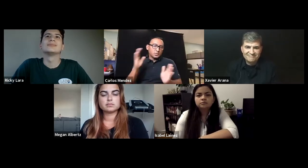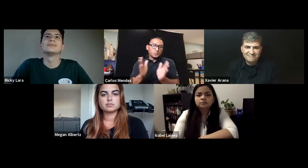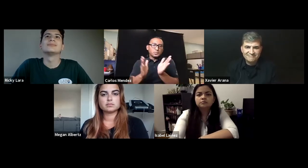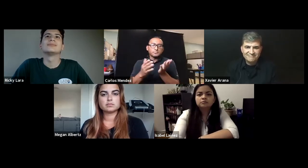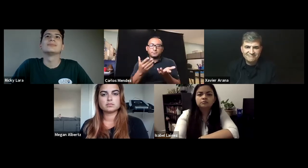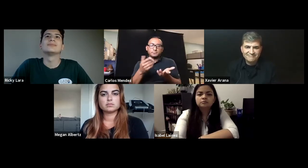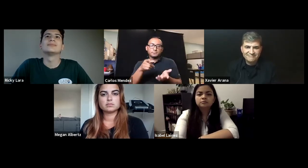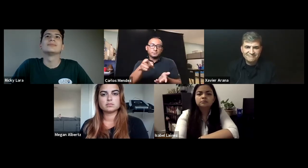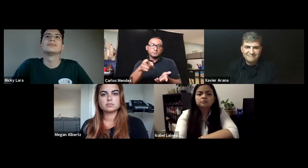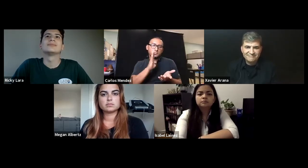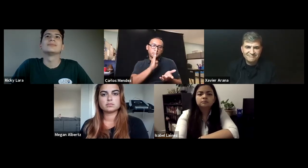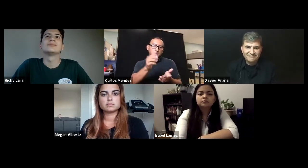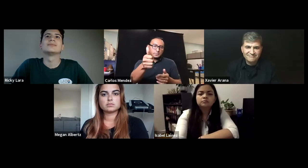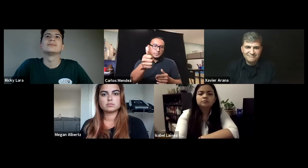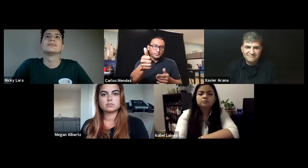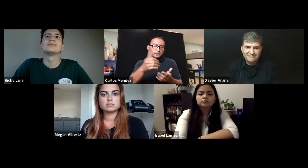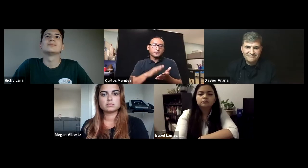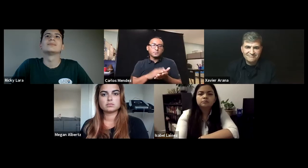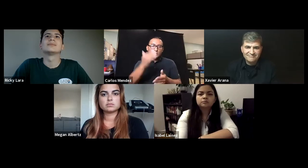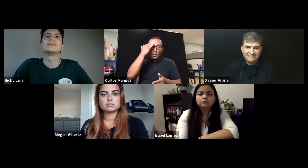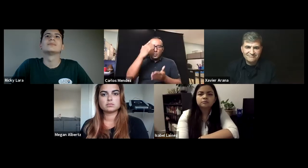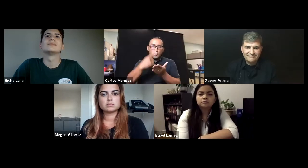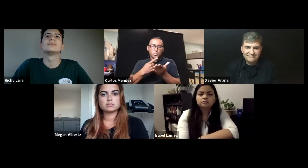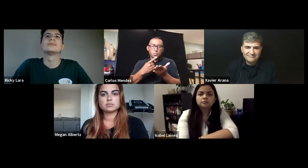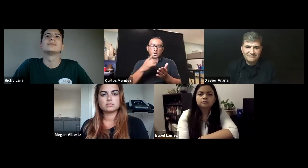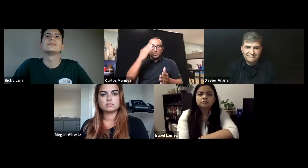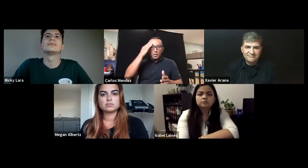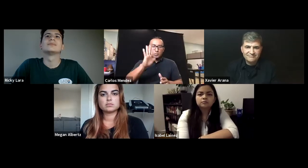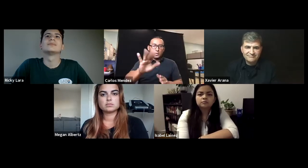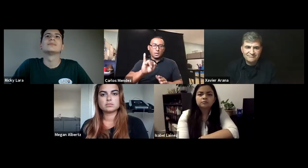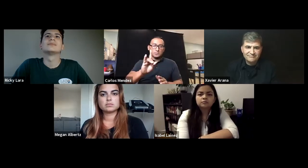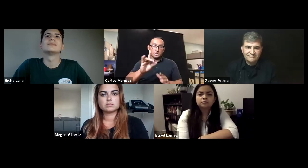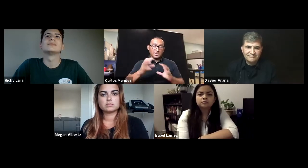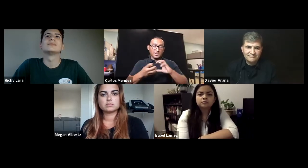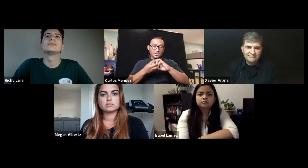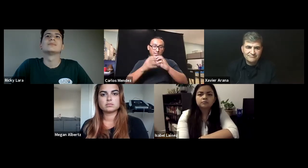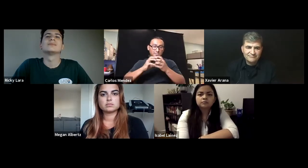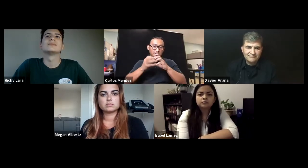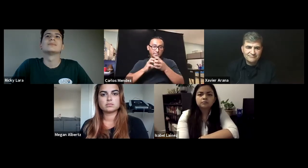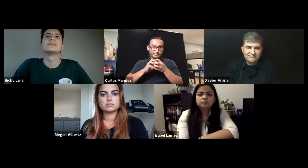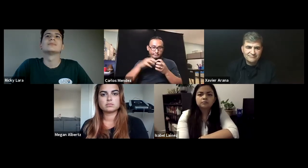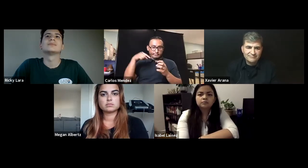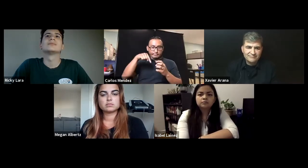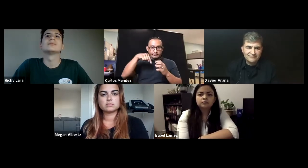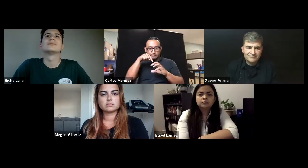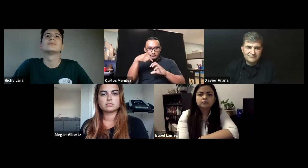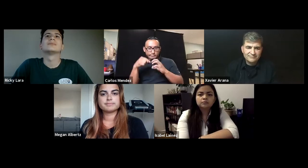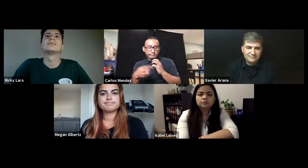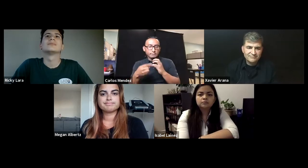so I don't kind of get into that, um, but I think it's important to look at yourself,